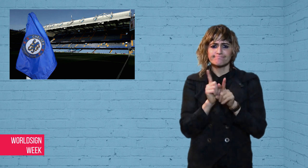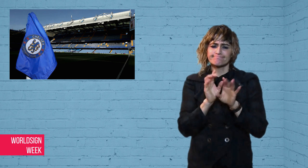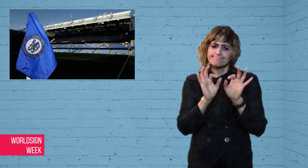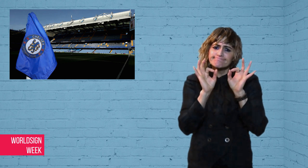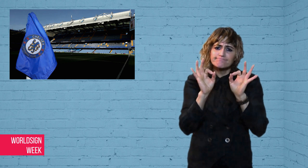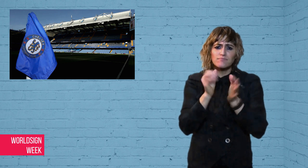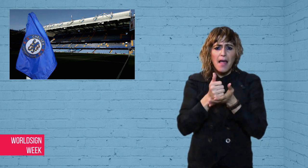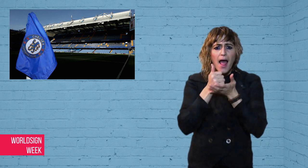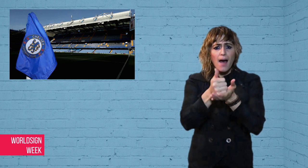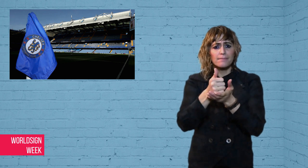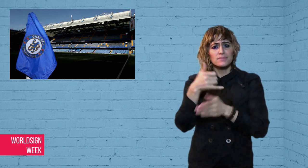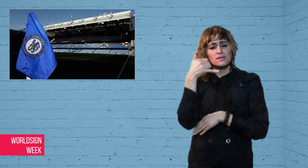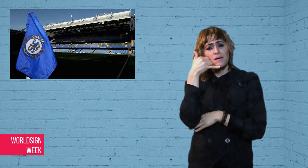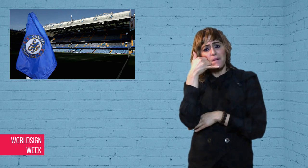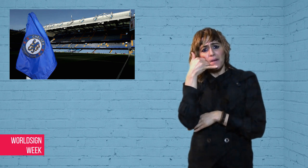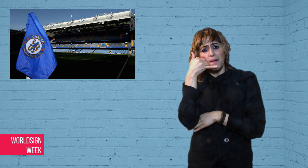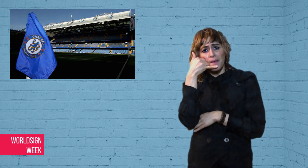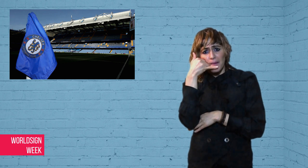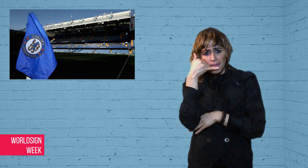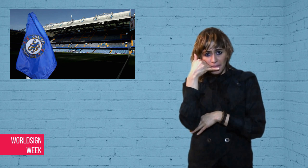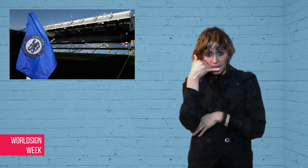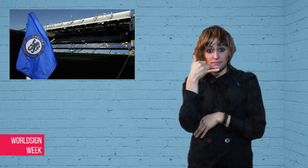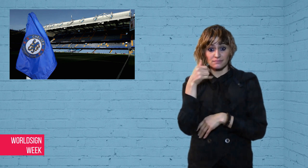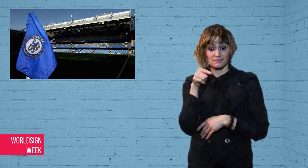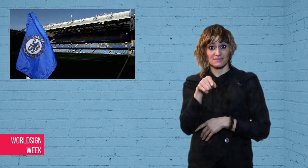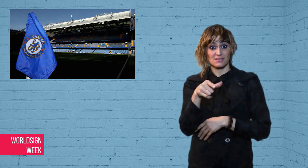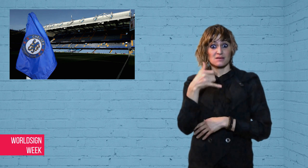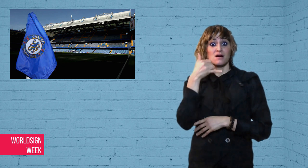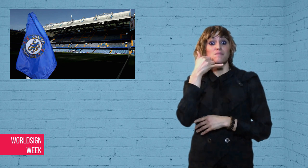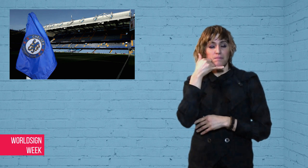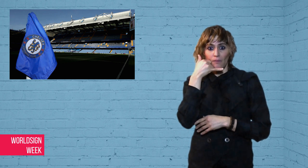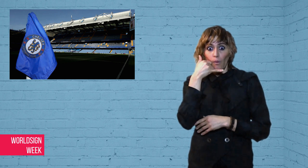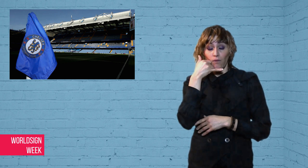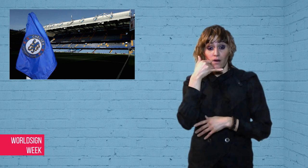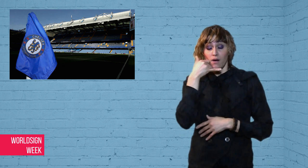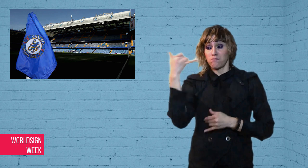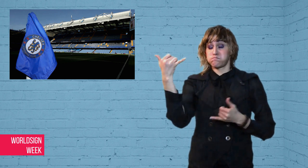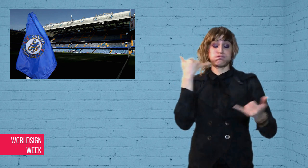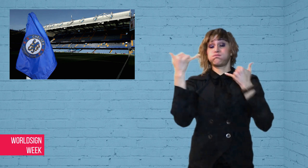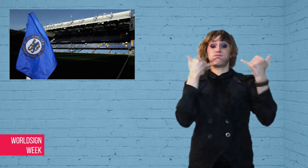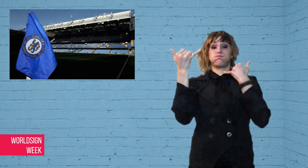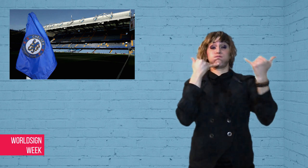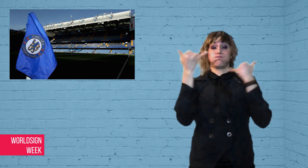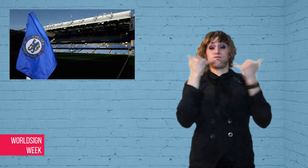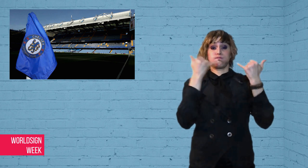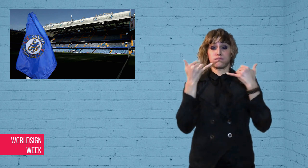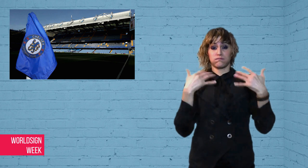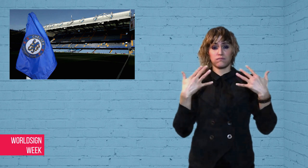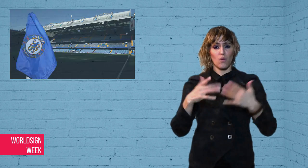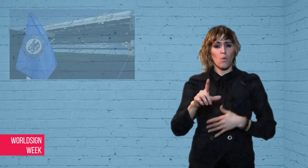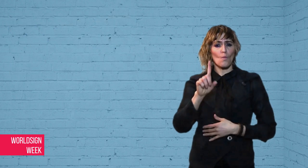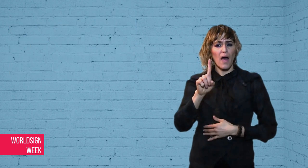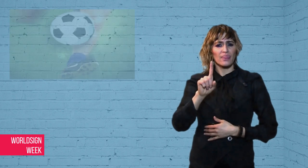Woodward told media he knew there was a lot more